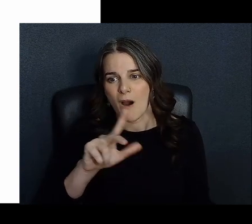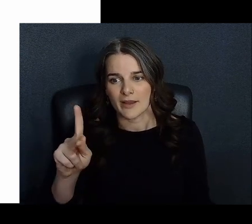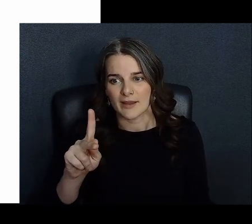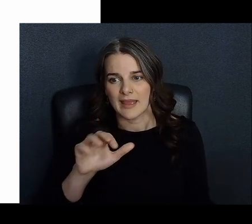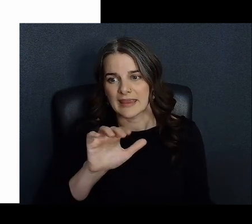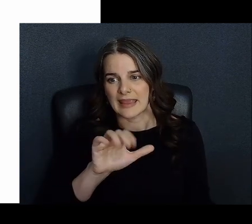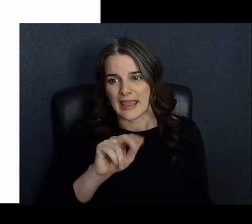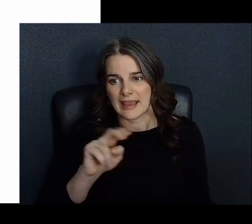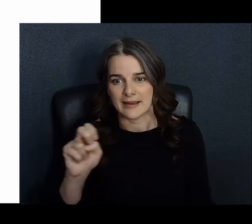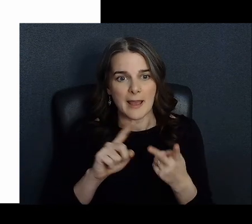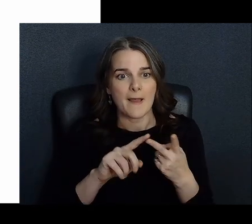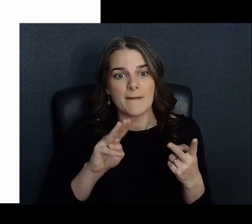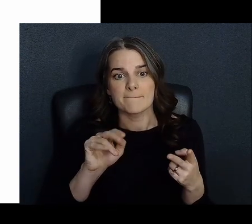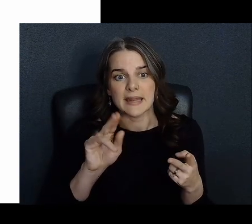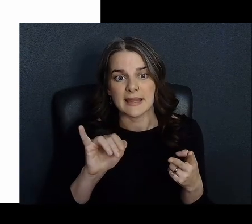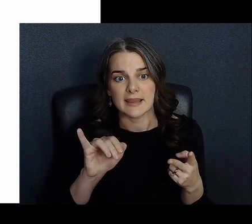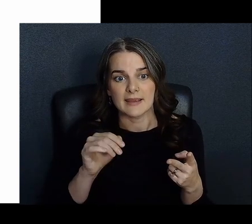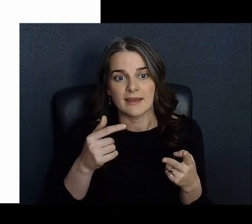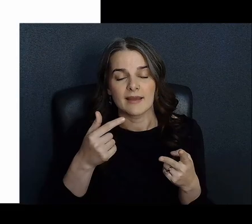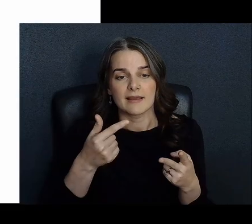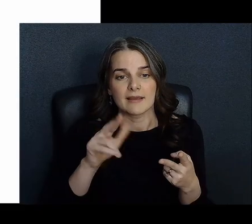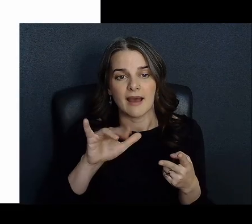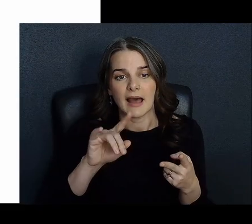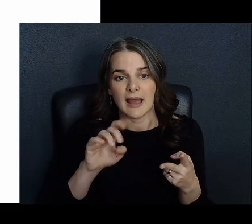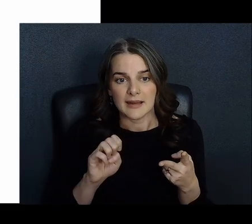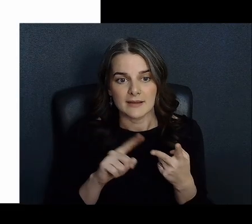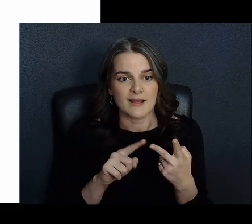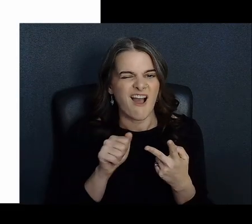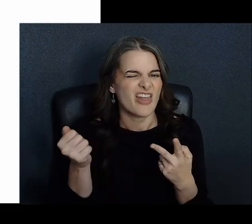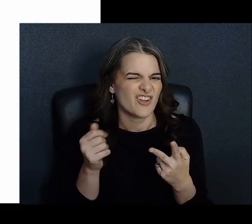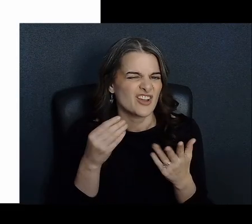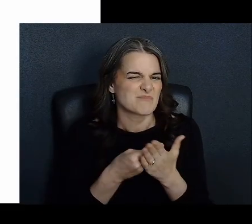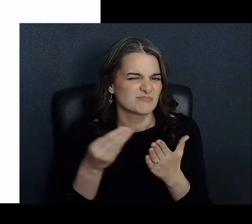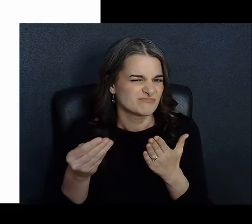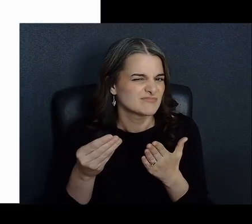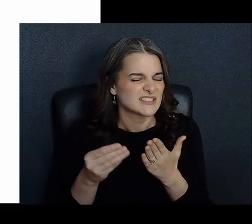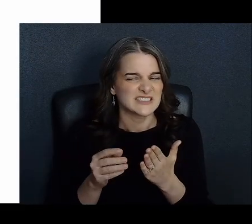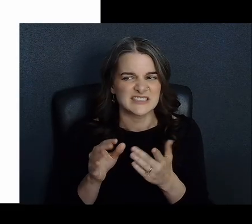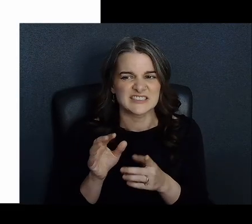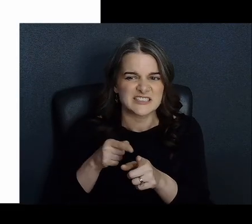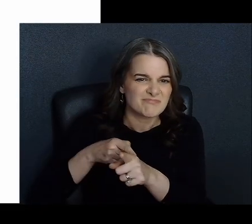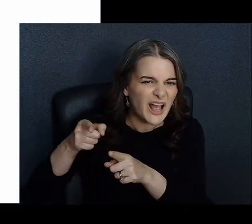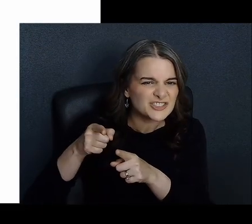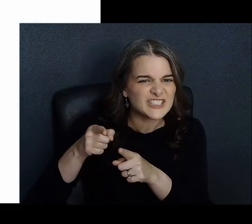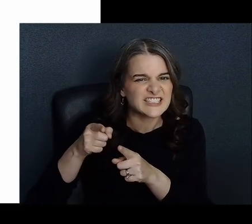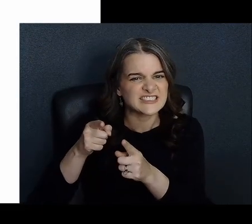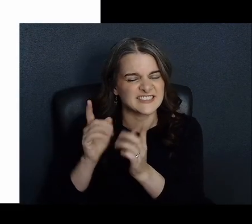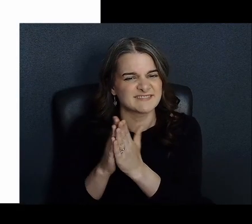There are a few other ones that you can purchase through specialty catalogs. And they all kind of have a different form factors,